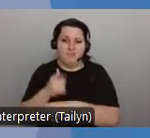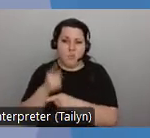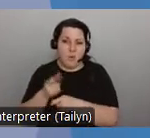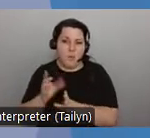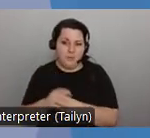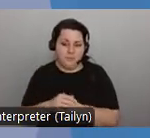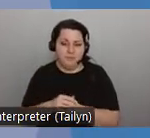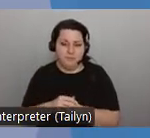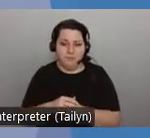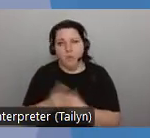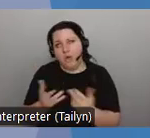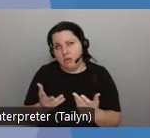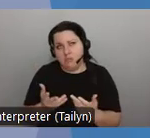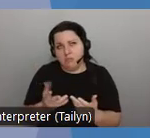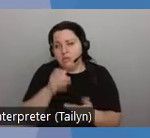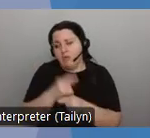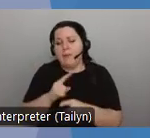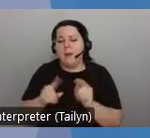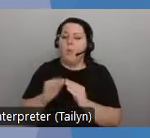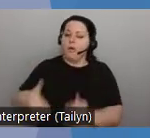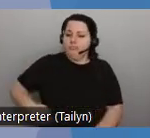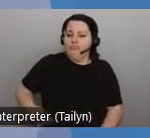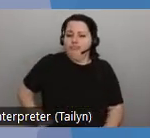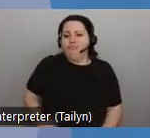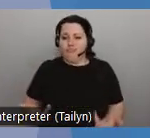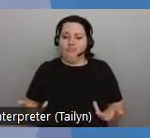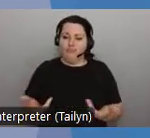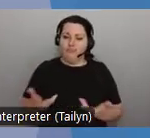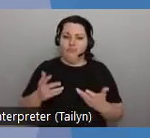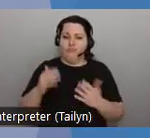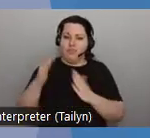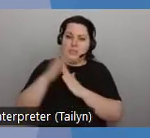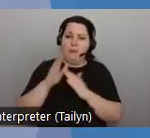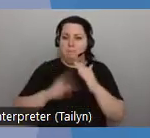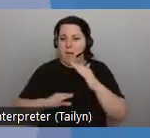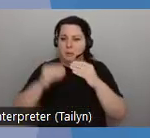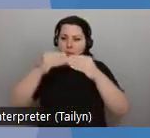latest version, if you're on the latest patch 365, has it set up correctly, while not correctly but more intuitively